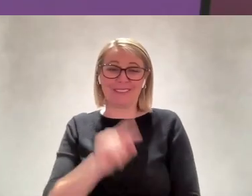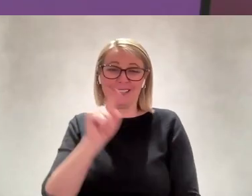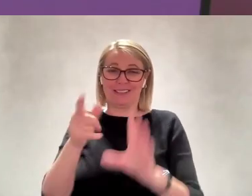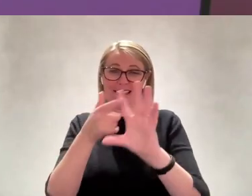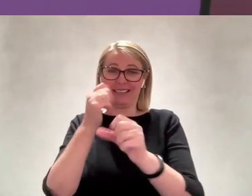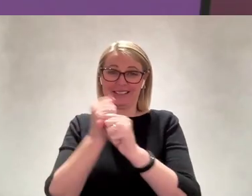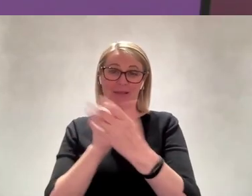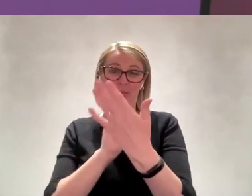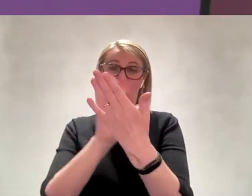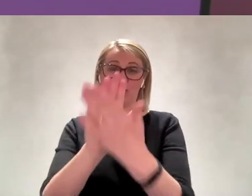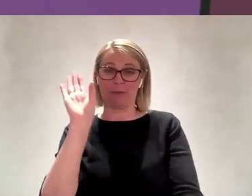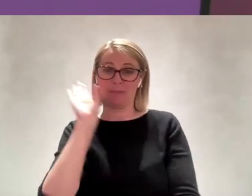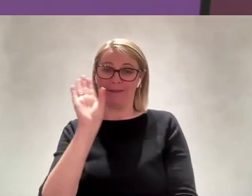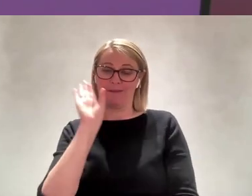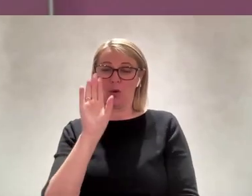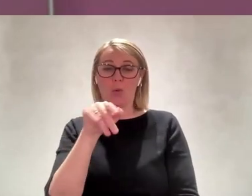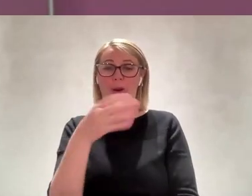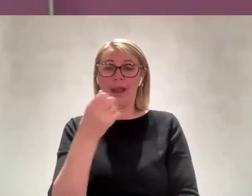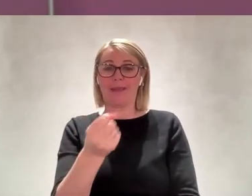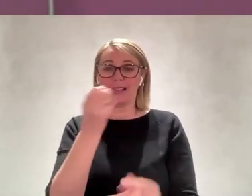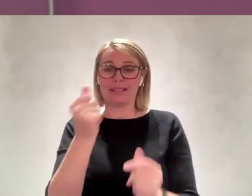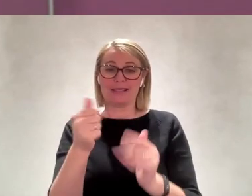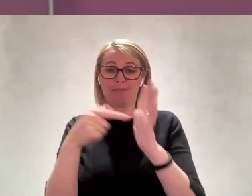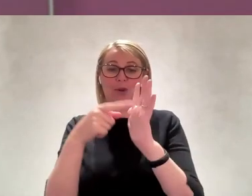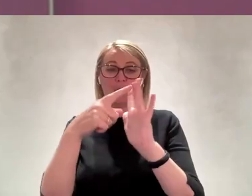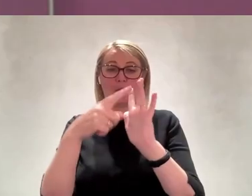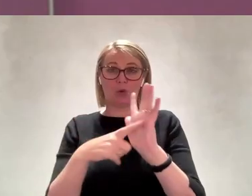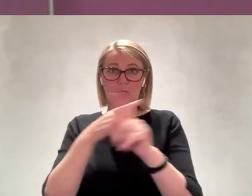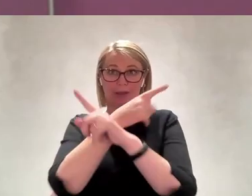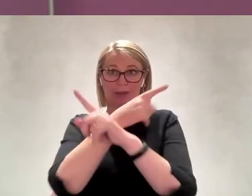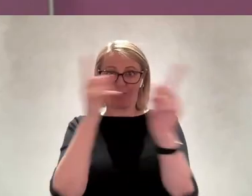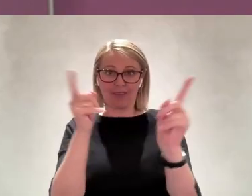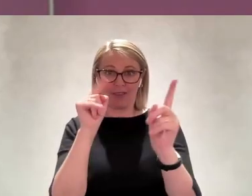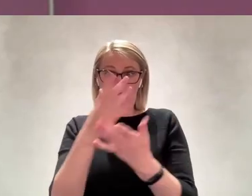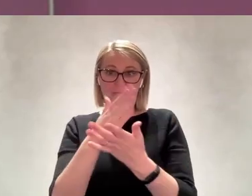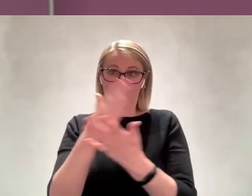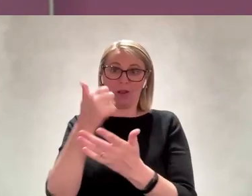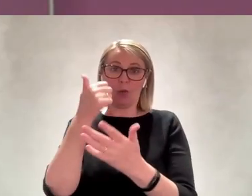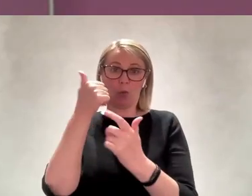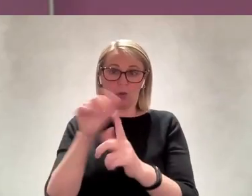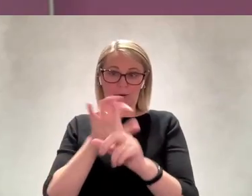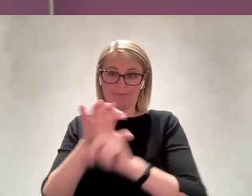As per that example I put on before, there are some tools out there that are very good at detecting